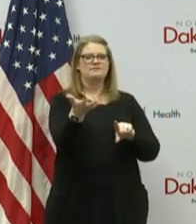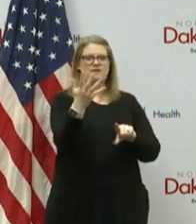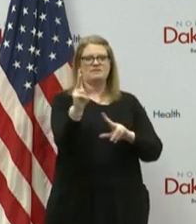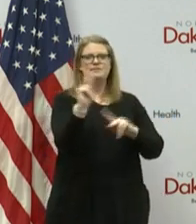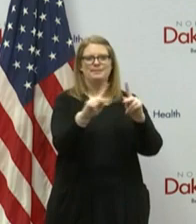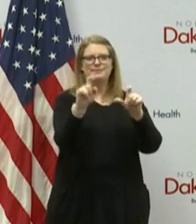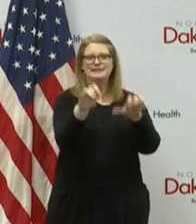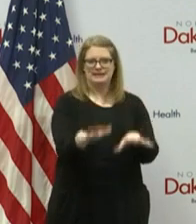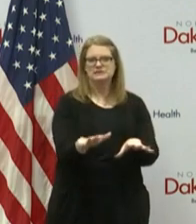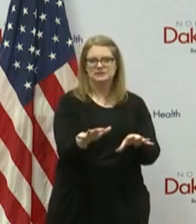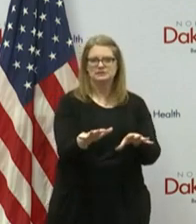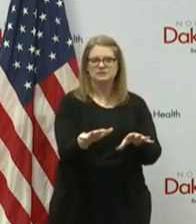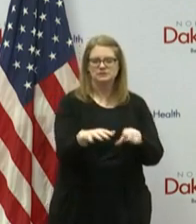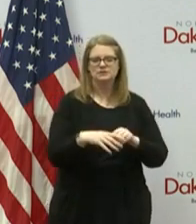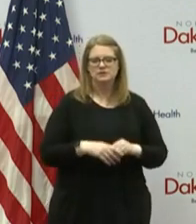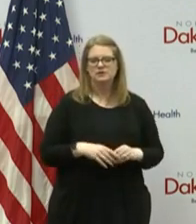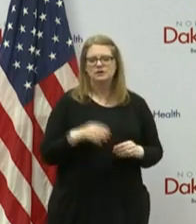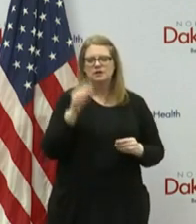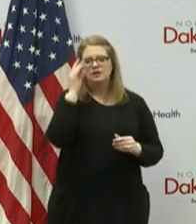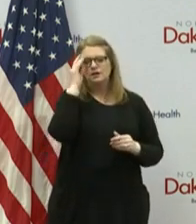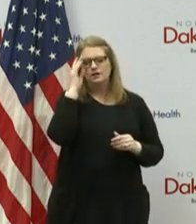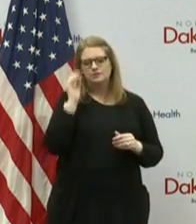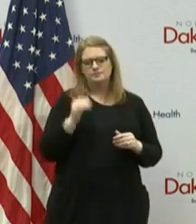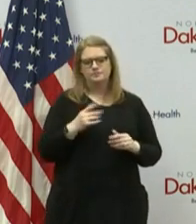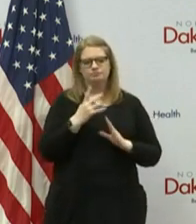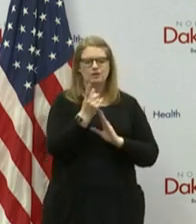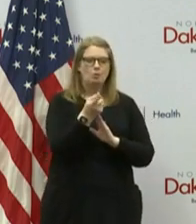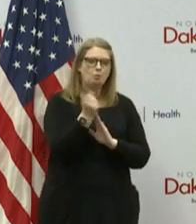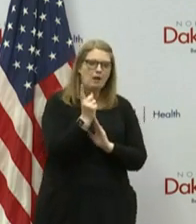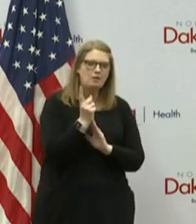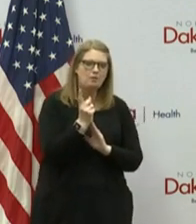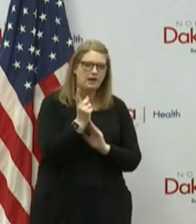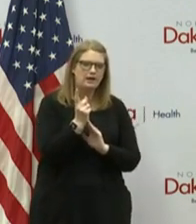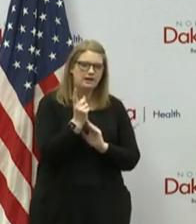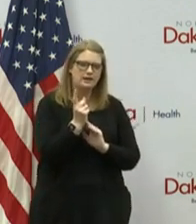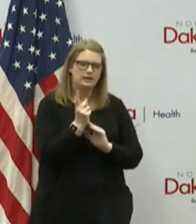STATEWIDE ON AVERAGE IT IS 33 1/2 TEST PER INDIVIDUAL.